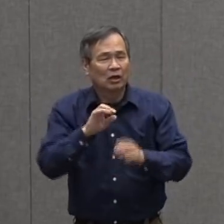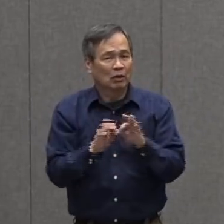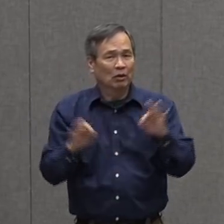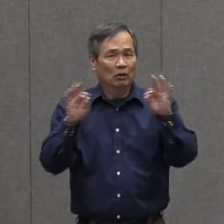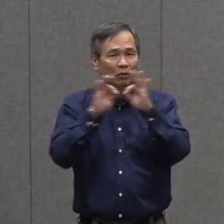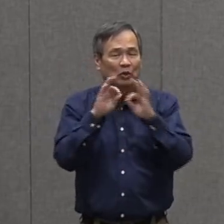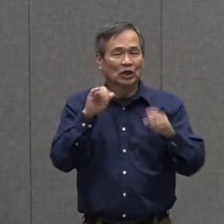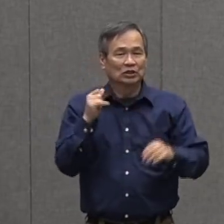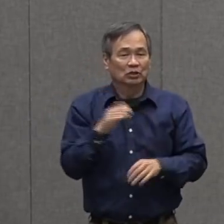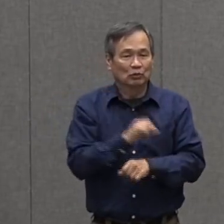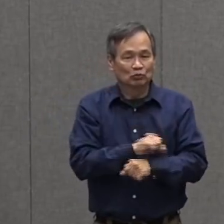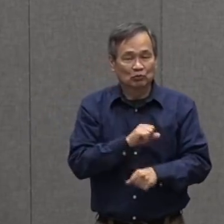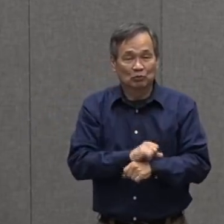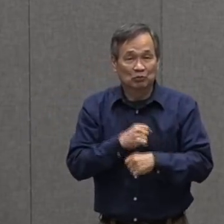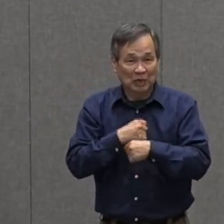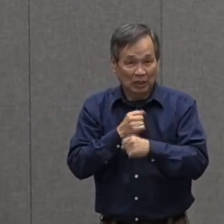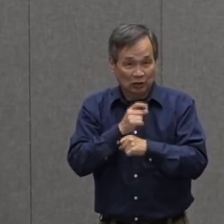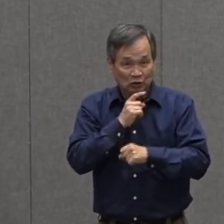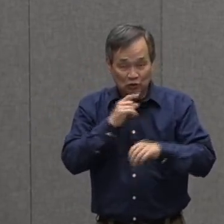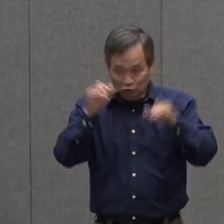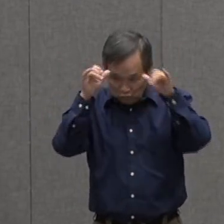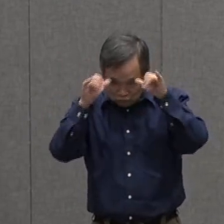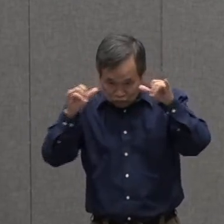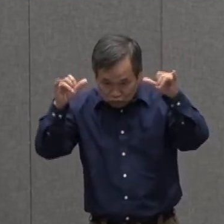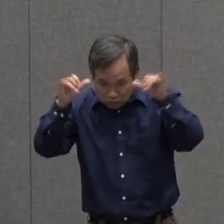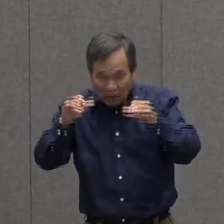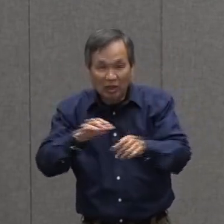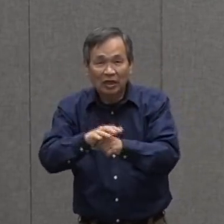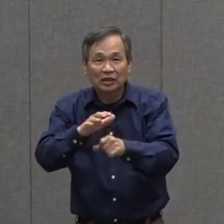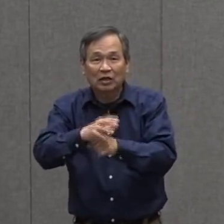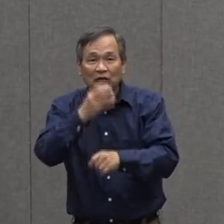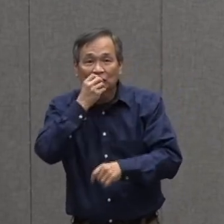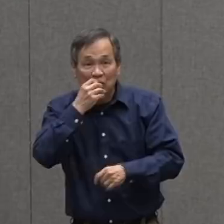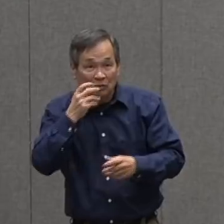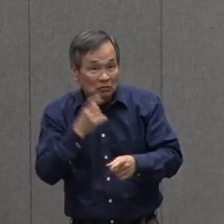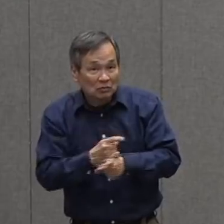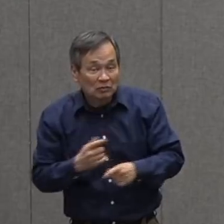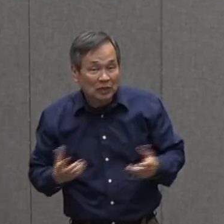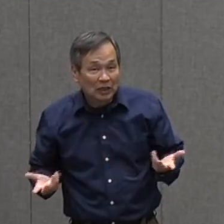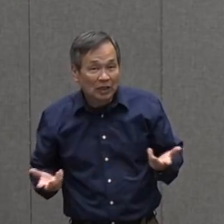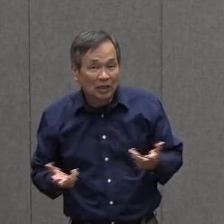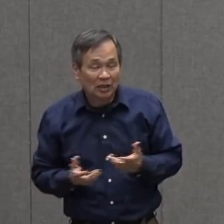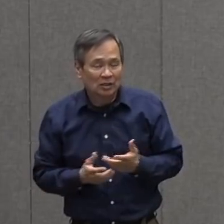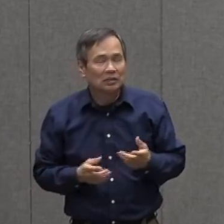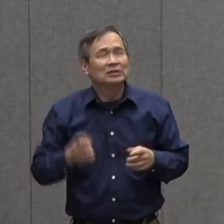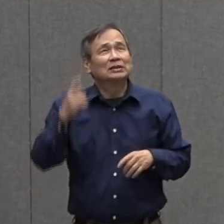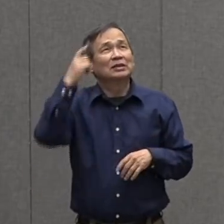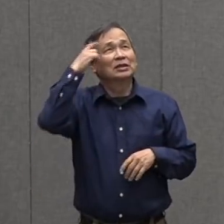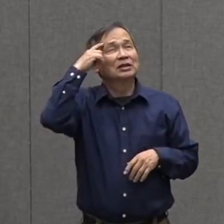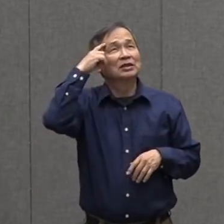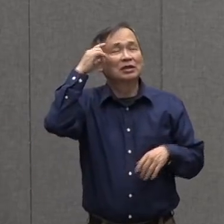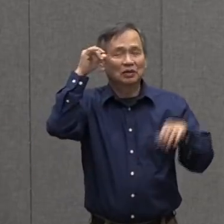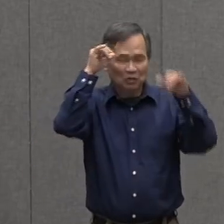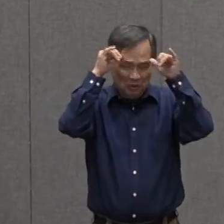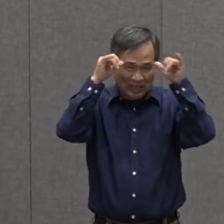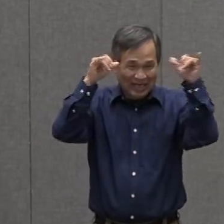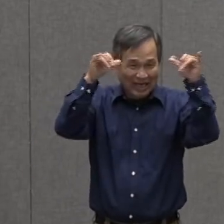to make sure his cattle get what they need. Think to yourself. What are some things that cows might need?